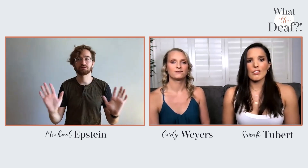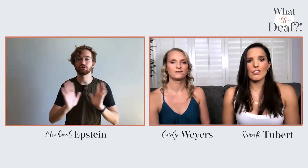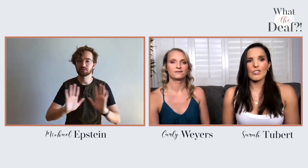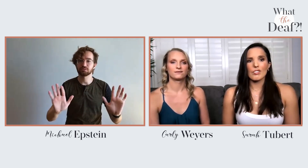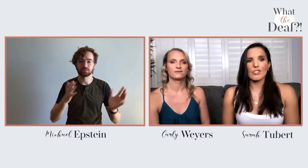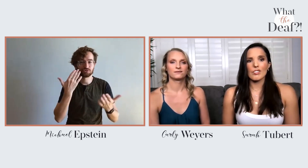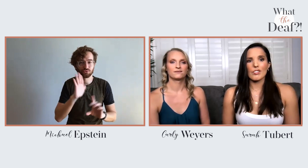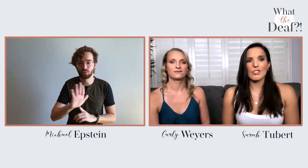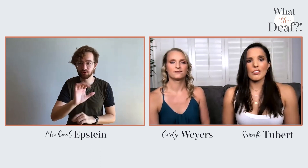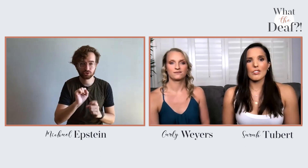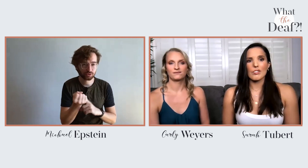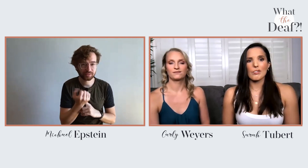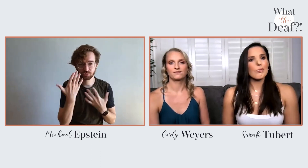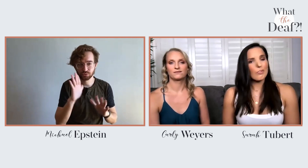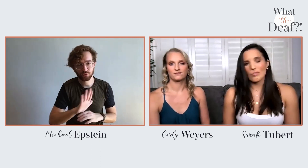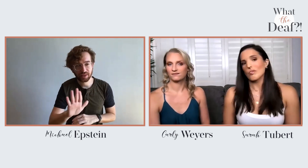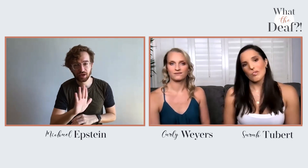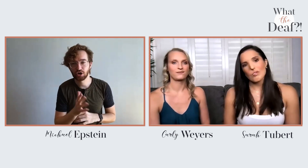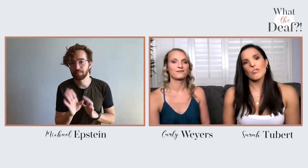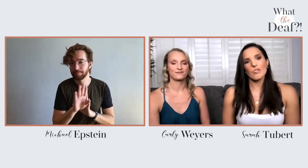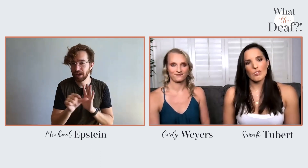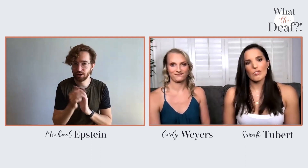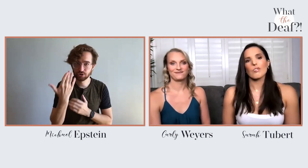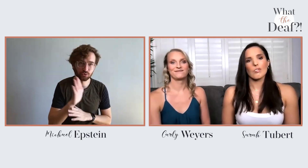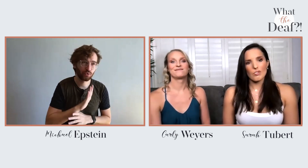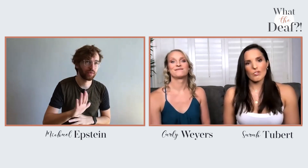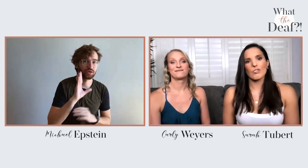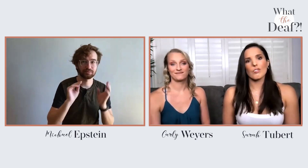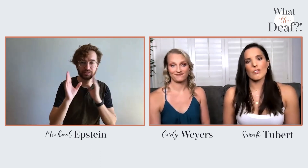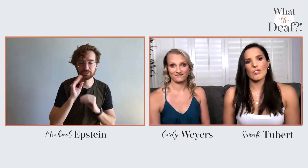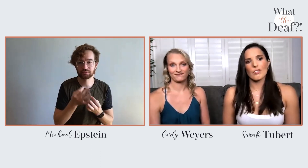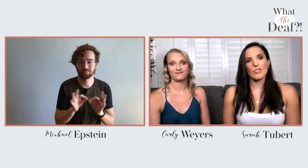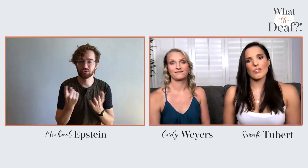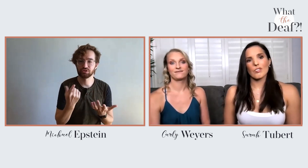We don't know everyone's circumstances. We don't know everyone's background. We don't know their experiences.